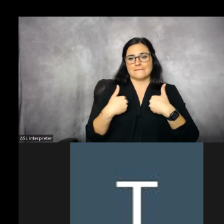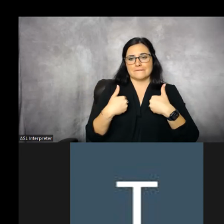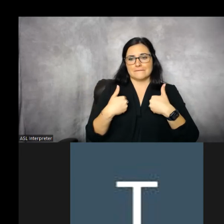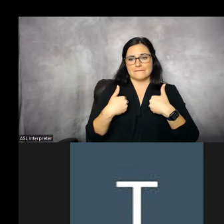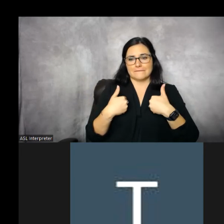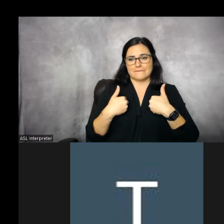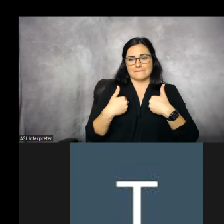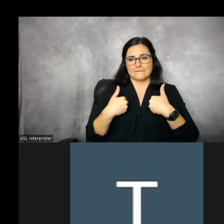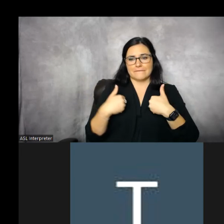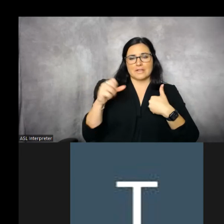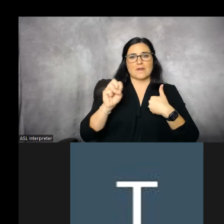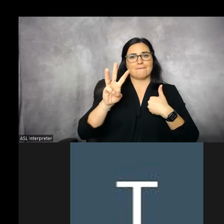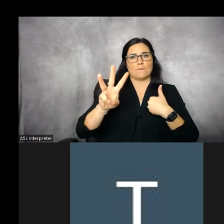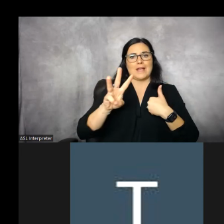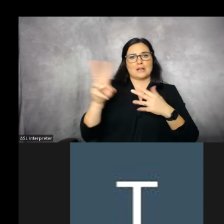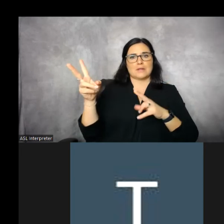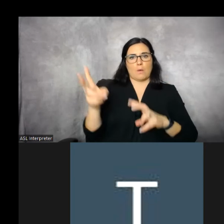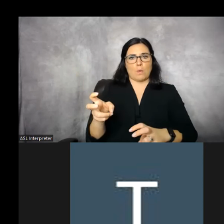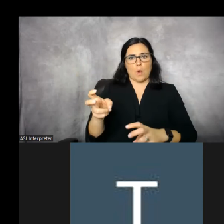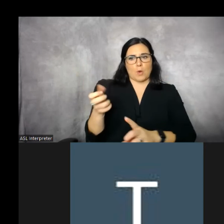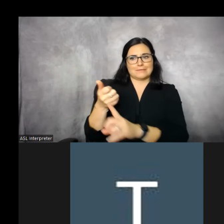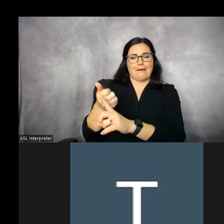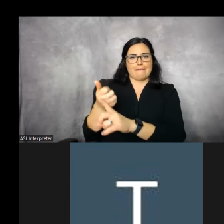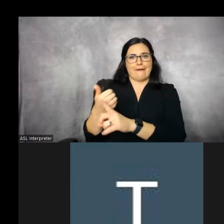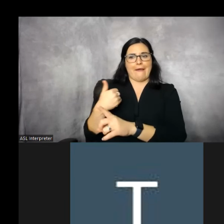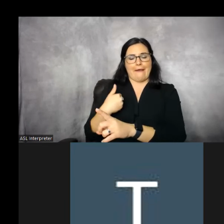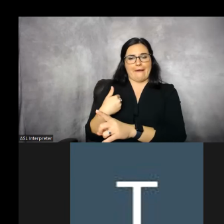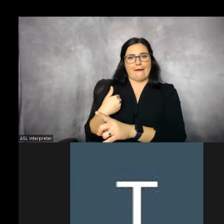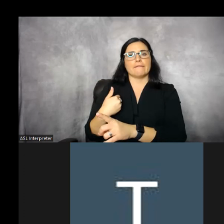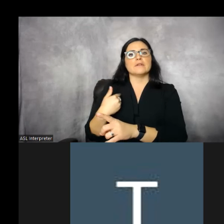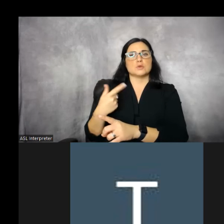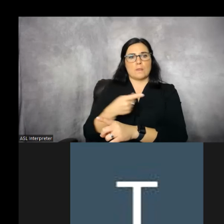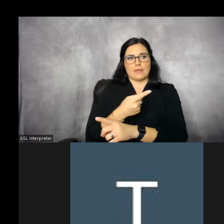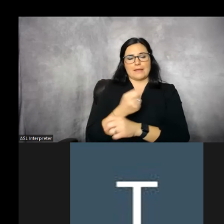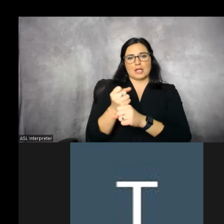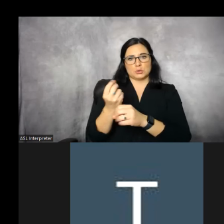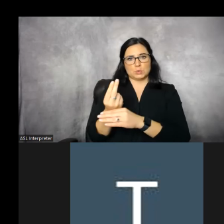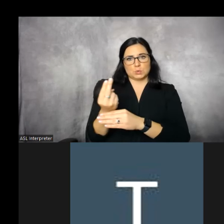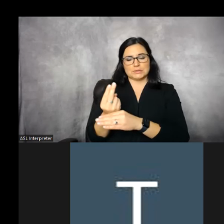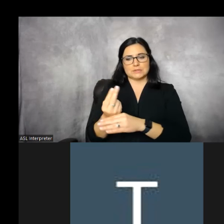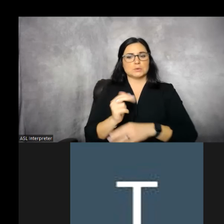or availability so they can use. So, it's not our content.